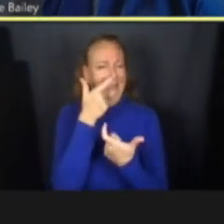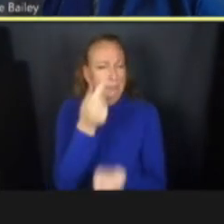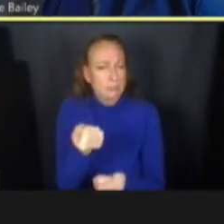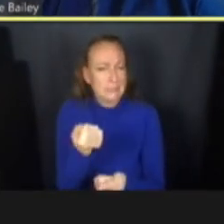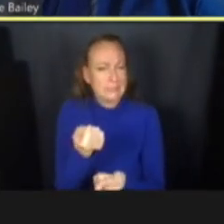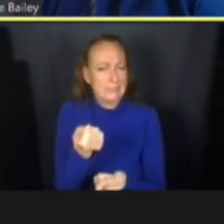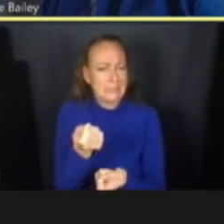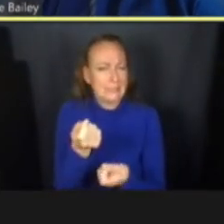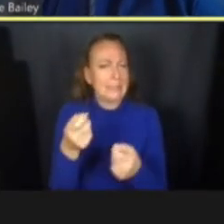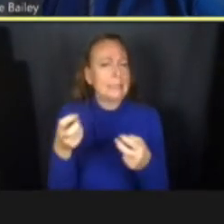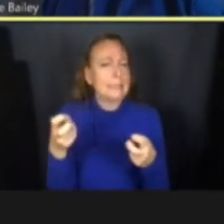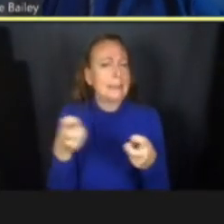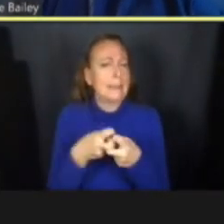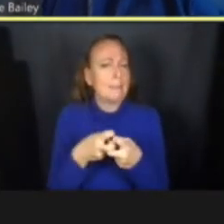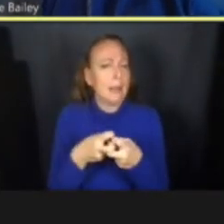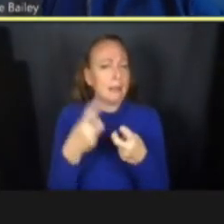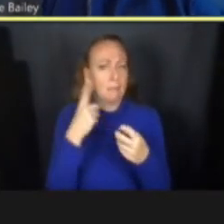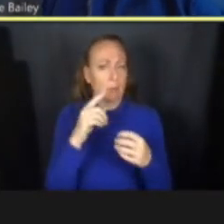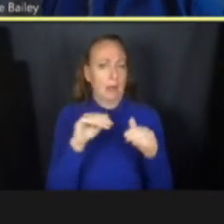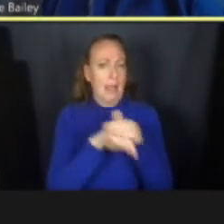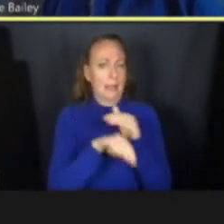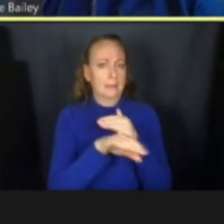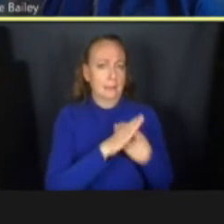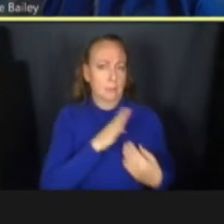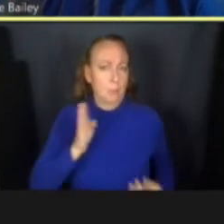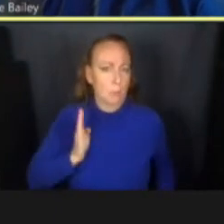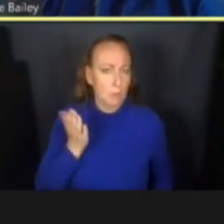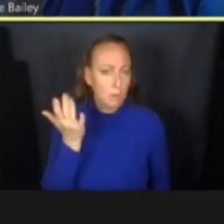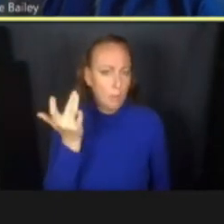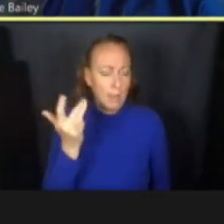for the Access Board, because right now the accessibility guidelines working group